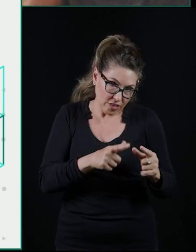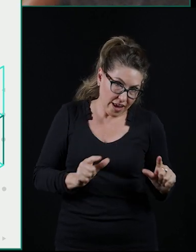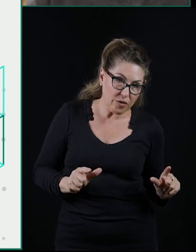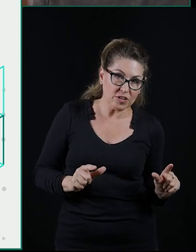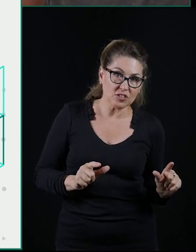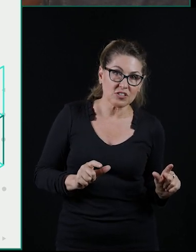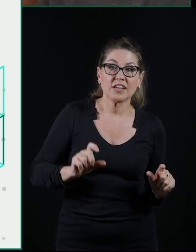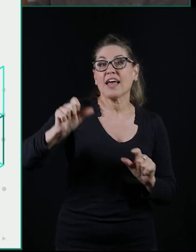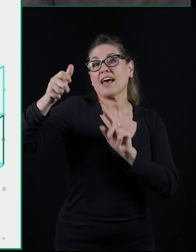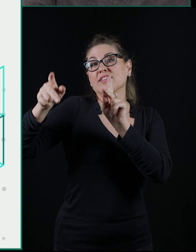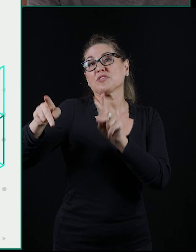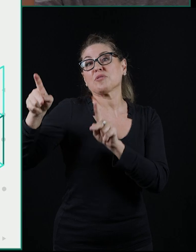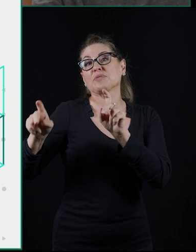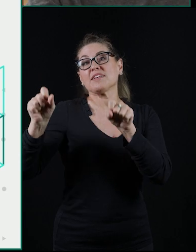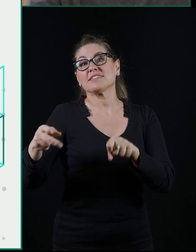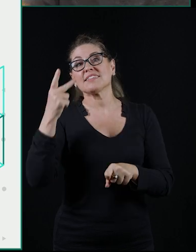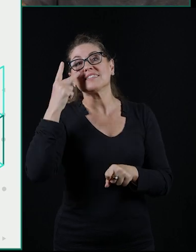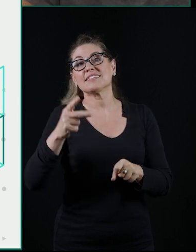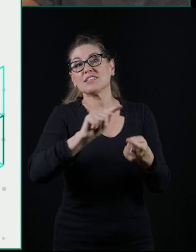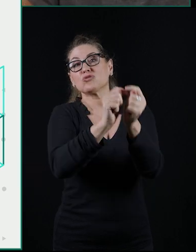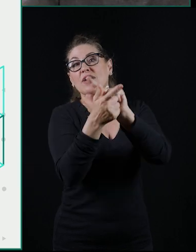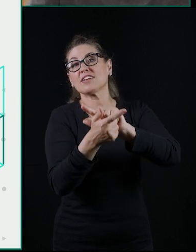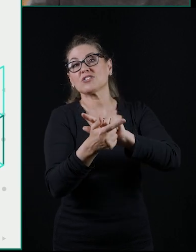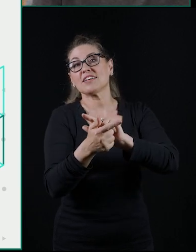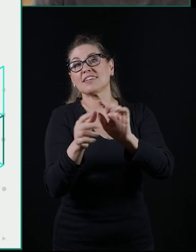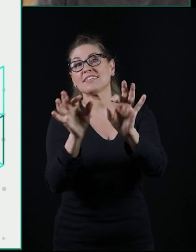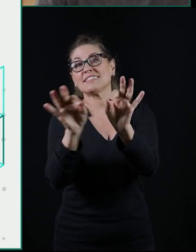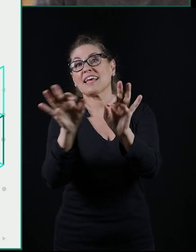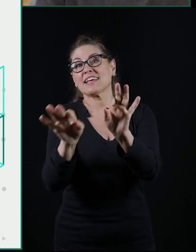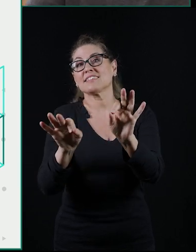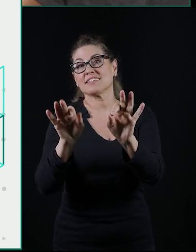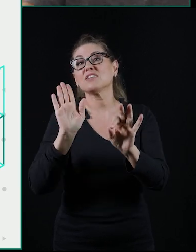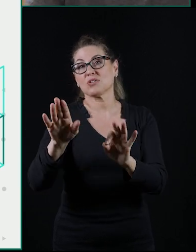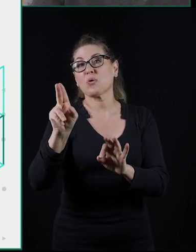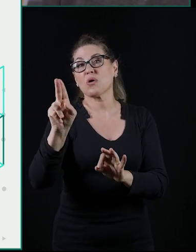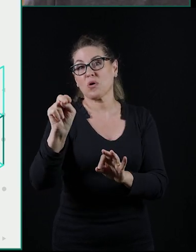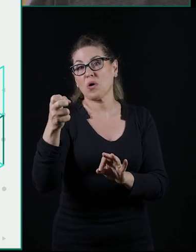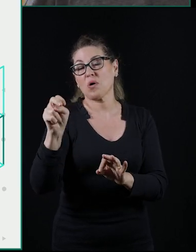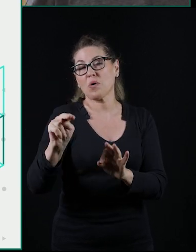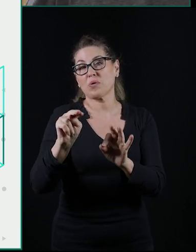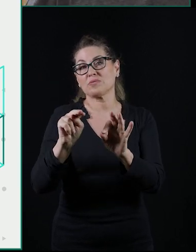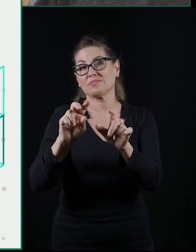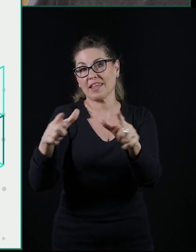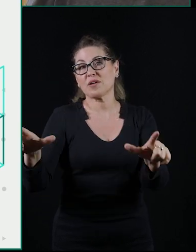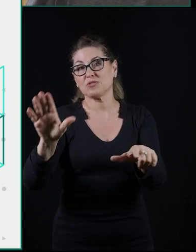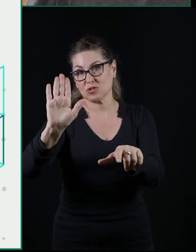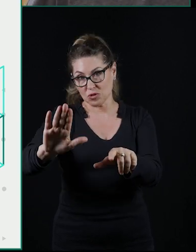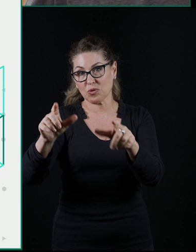as the other players, you can see the translated text in your own language, on your screen in real time.